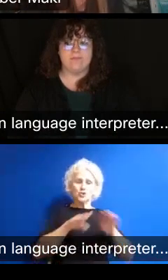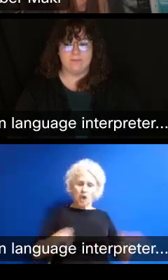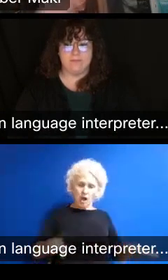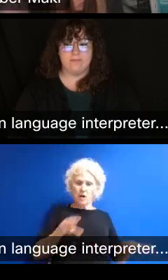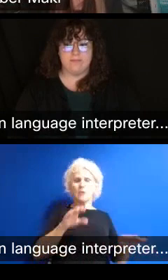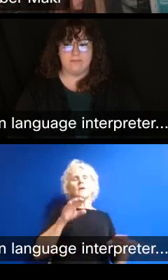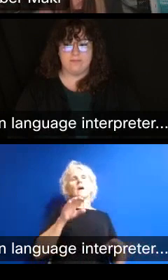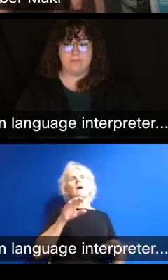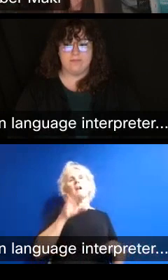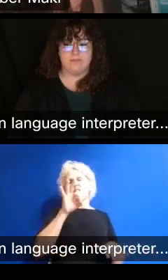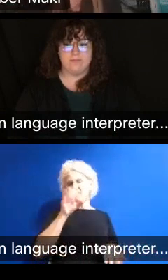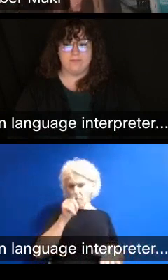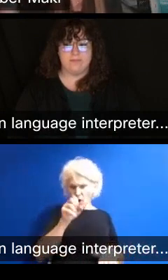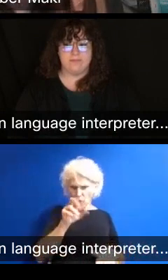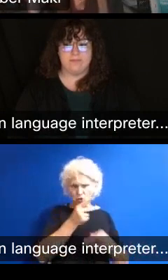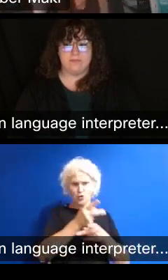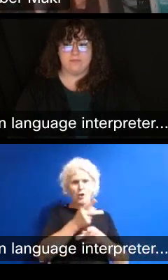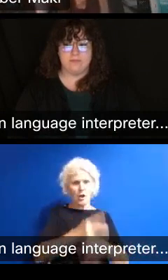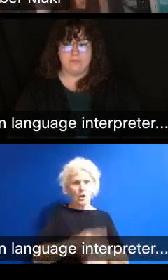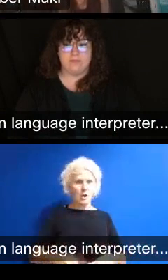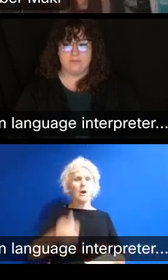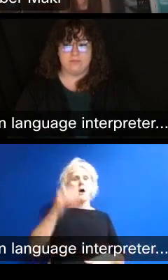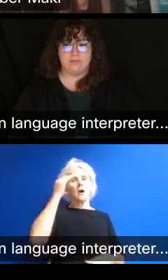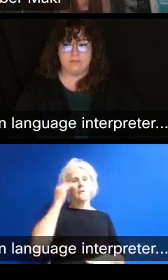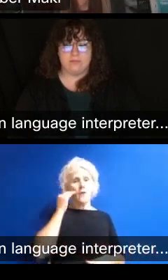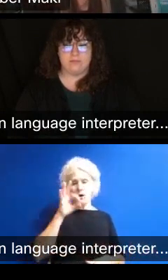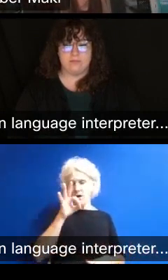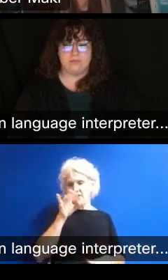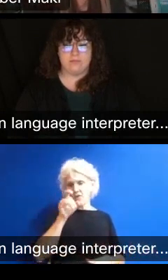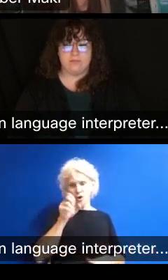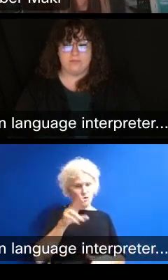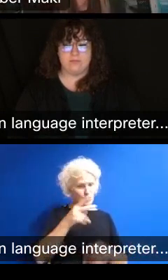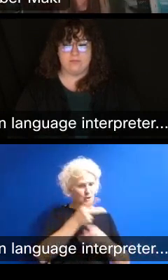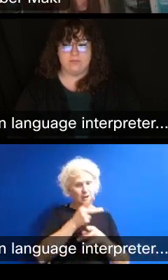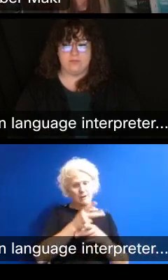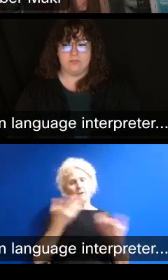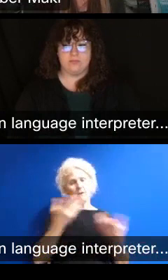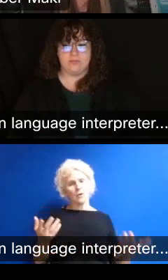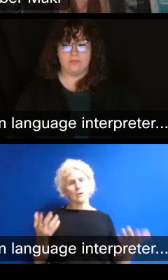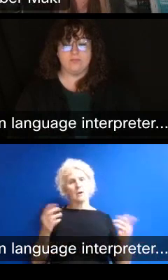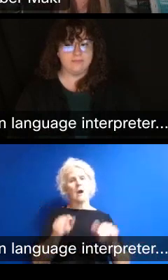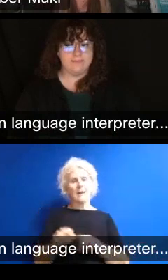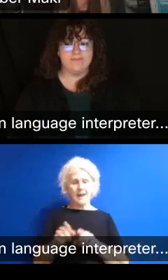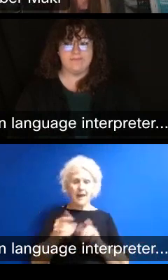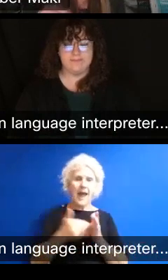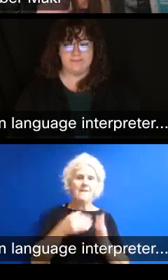adult foster care serve adults. In addition to having an age limit there's a capacity limit.